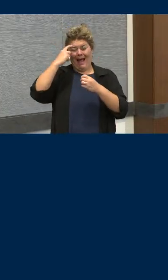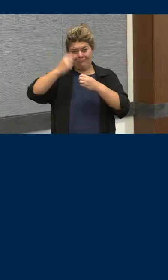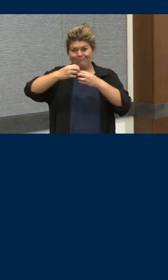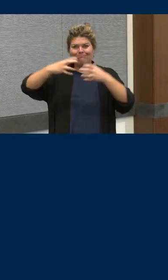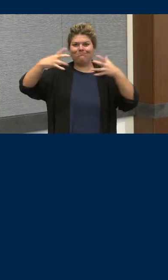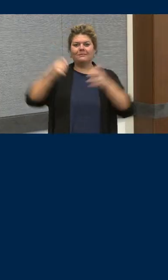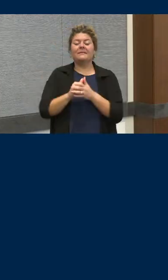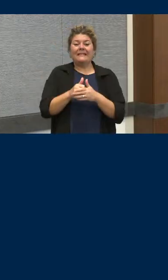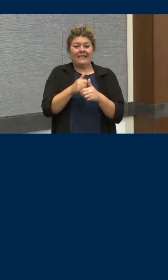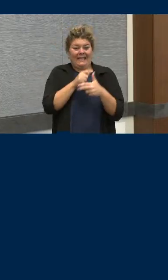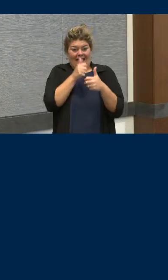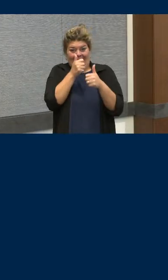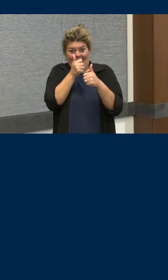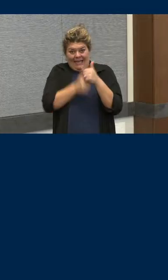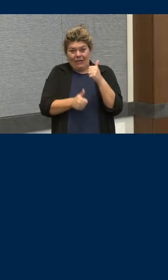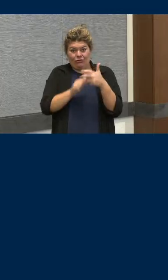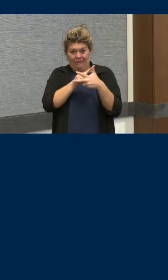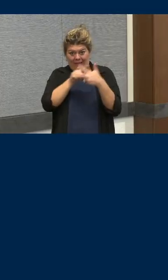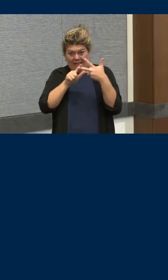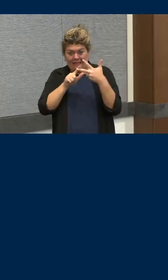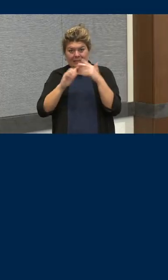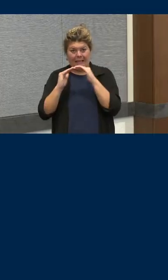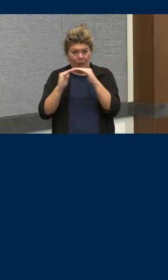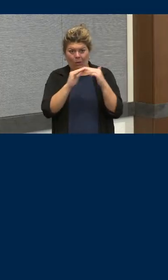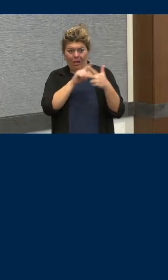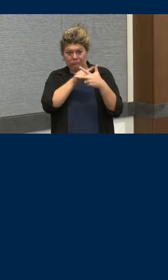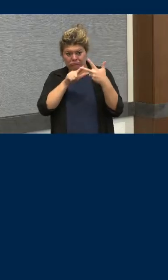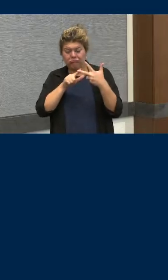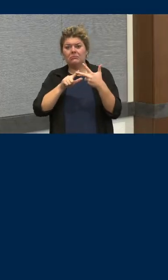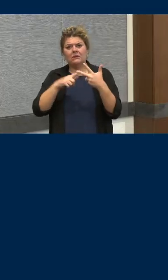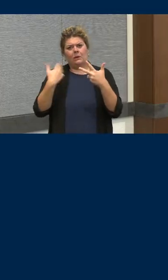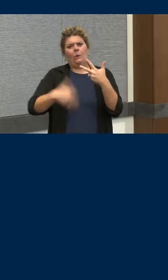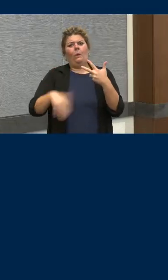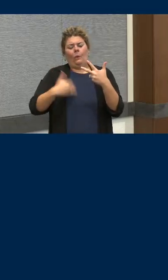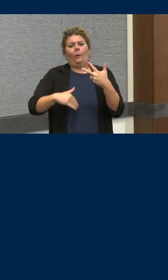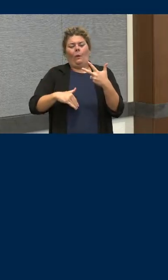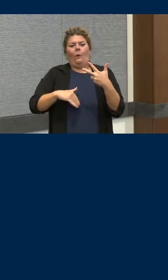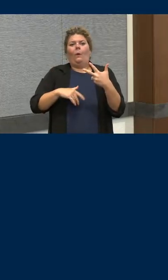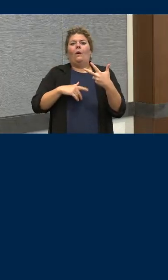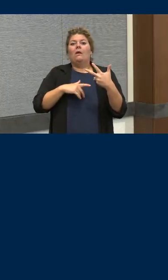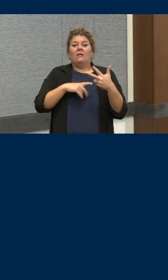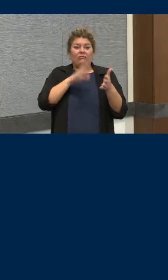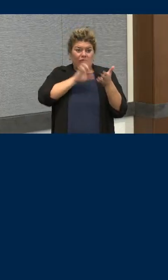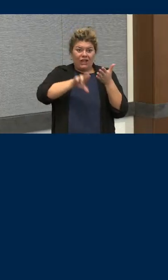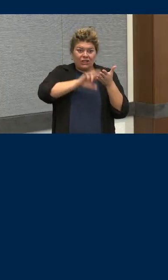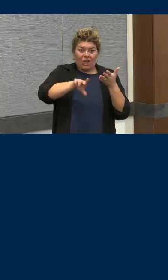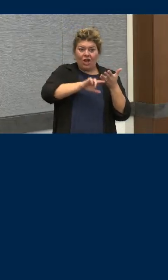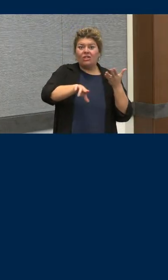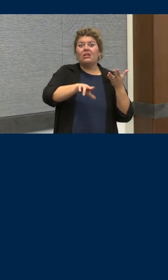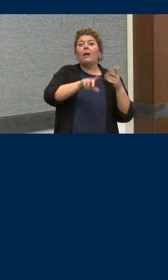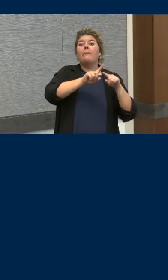has carried their insights beyond their research through